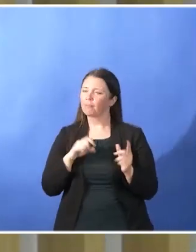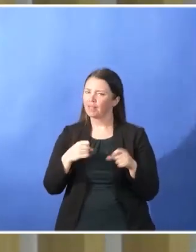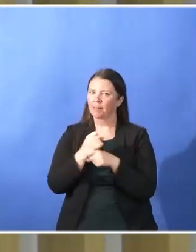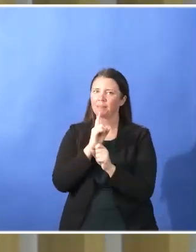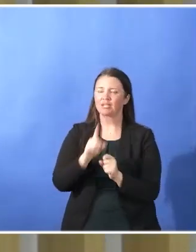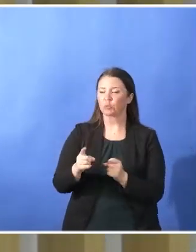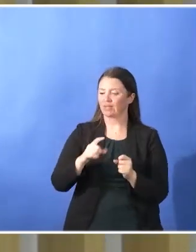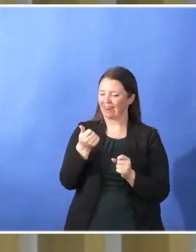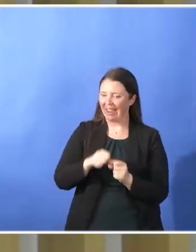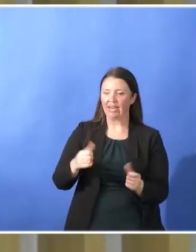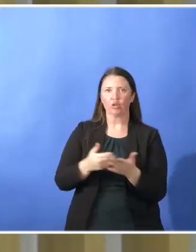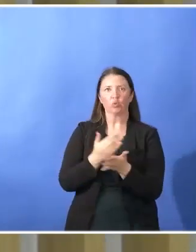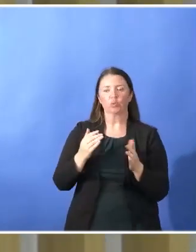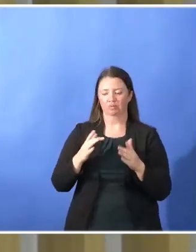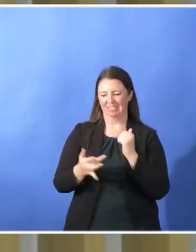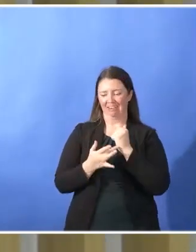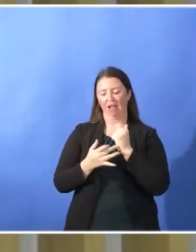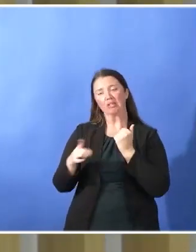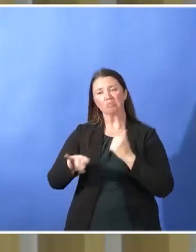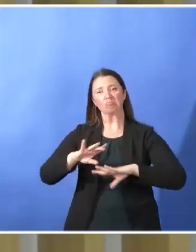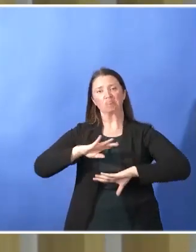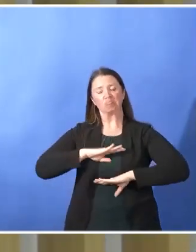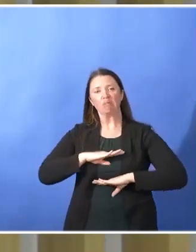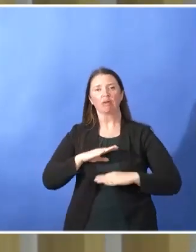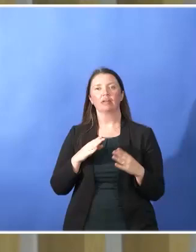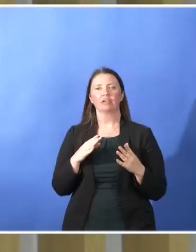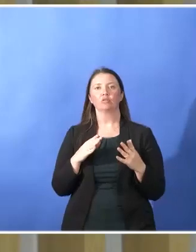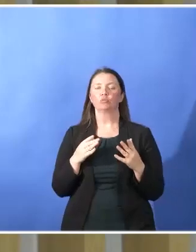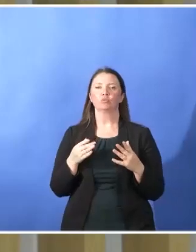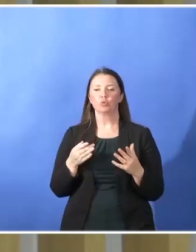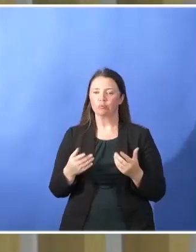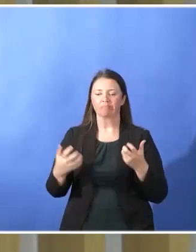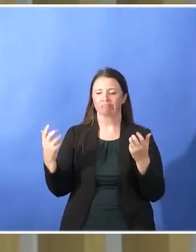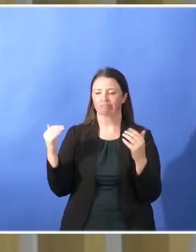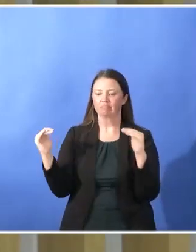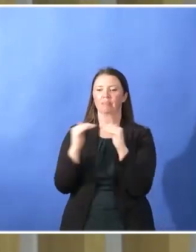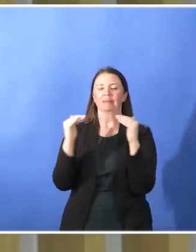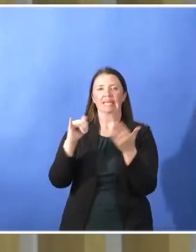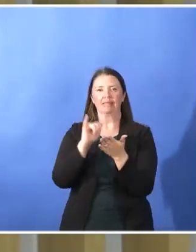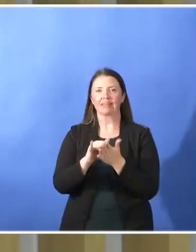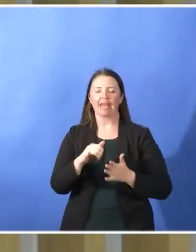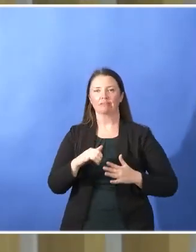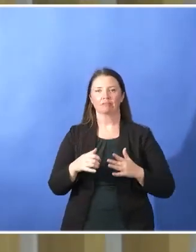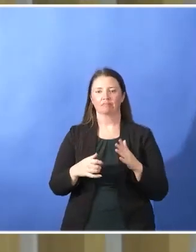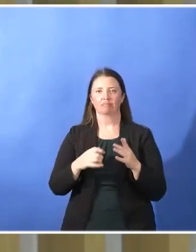THAT"